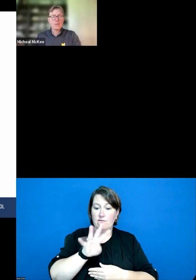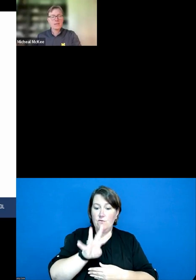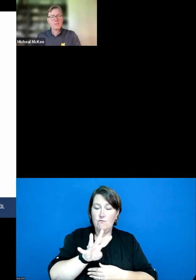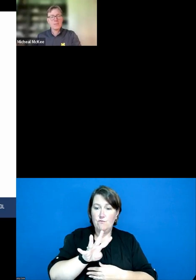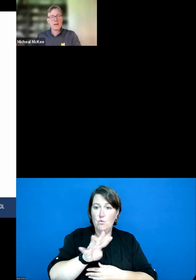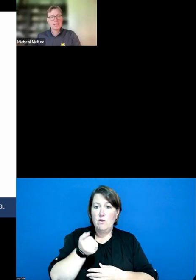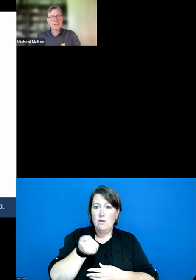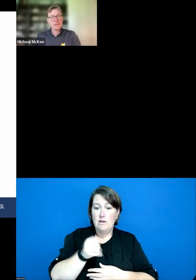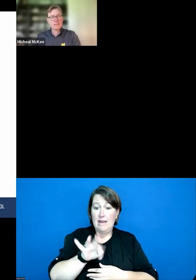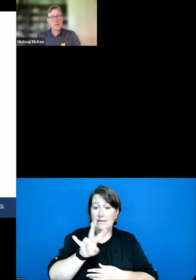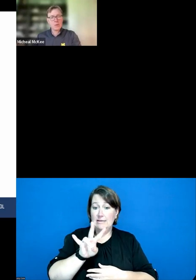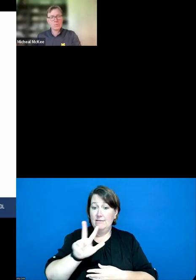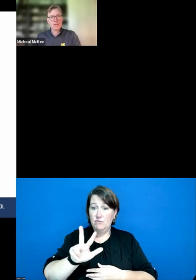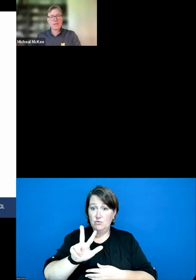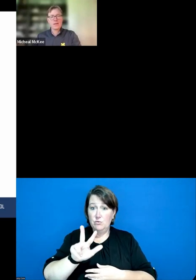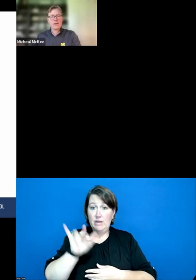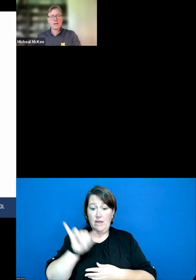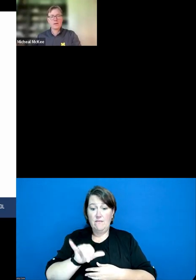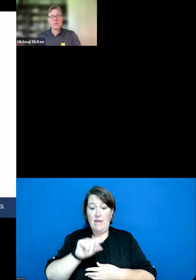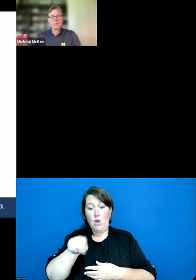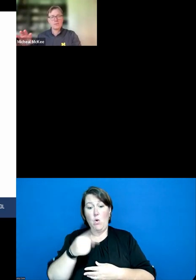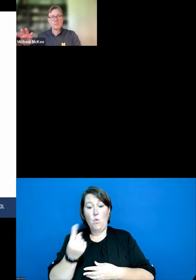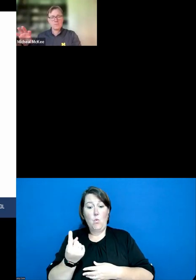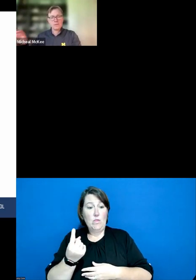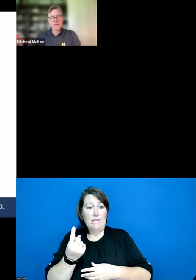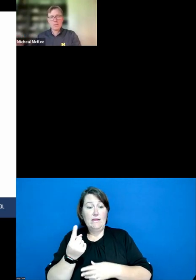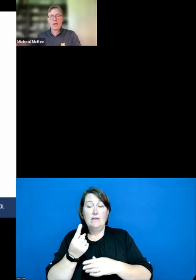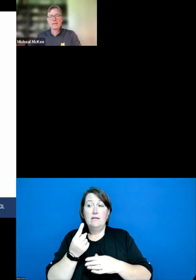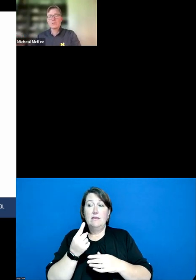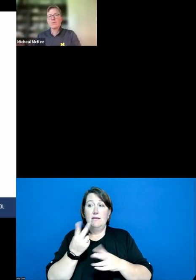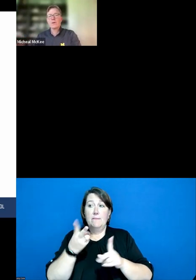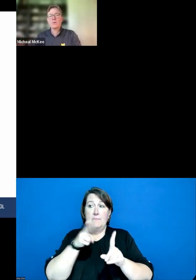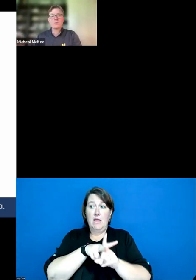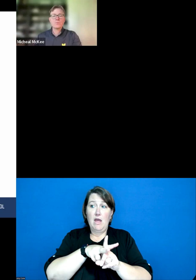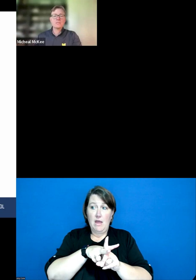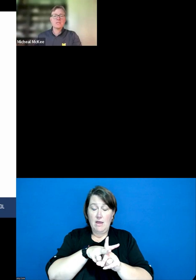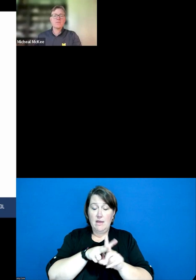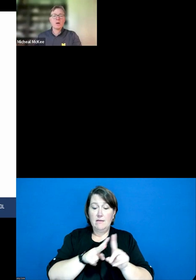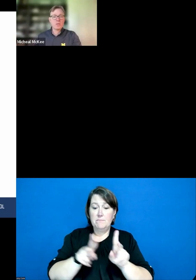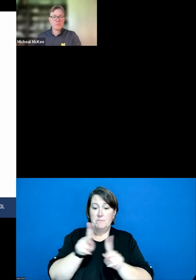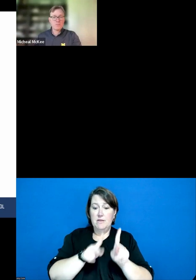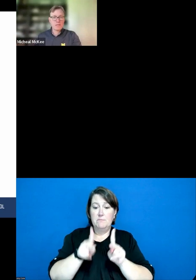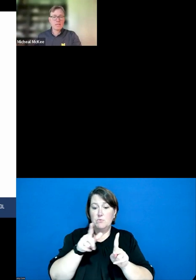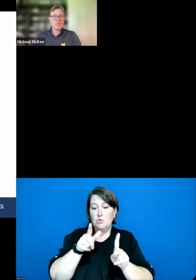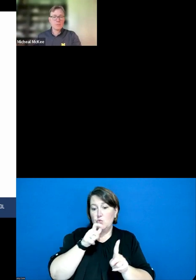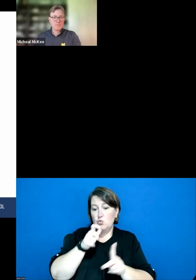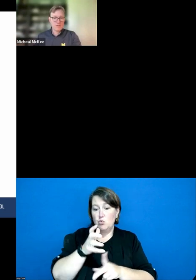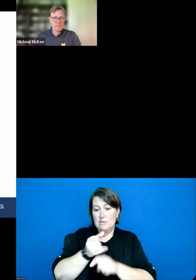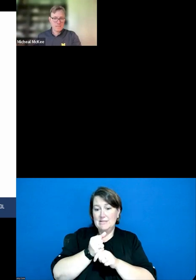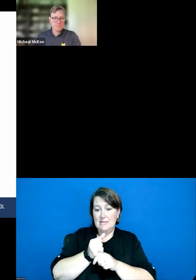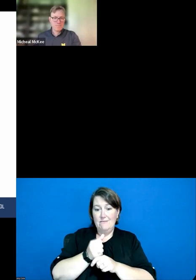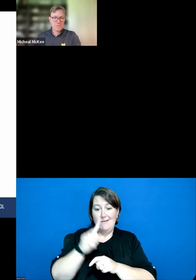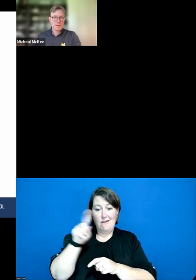Keep in mind that this only really applied to those who received public funding, government funding.